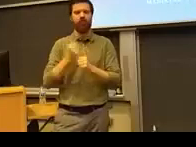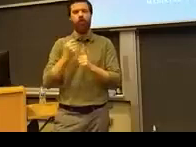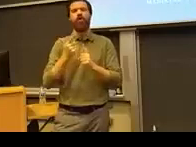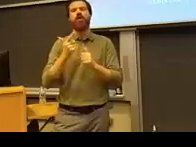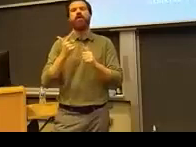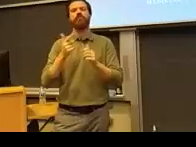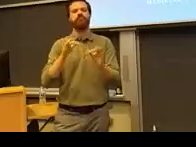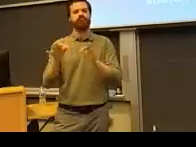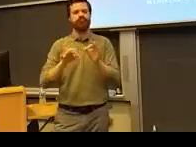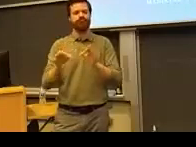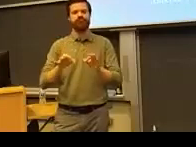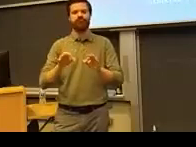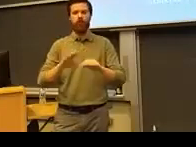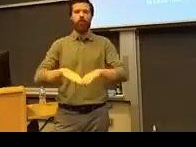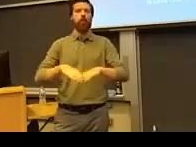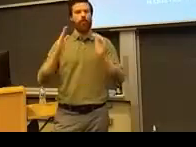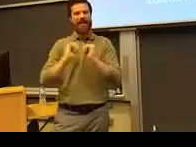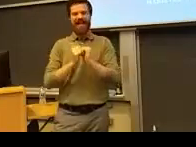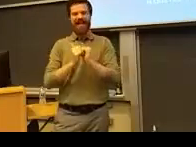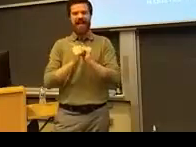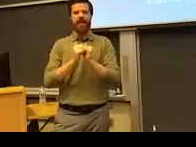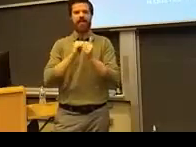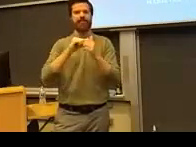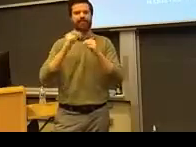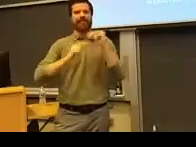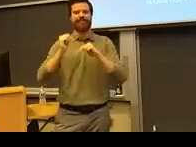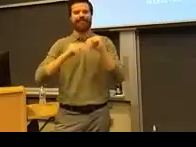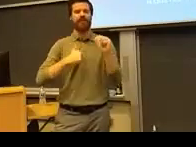because we'd only been open three months and didn't have a whole lot to say about how it